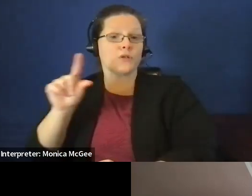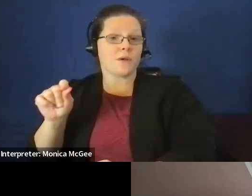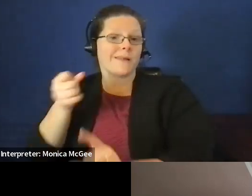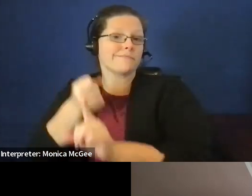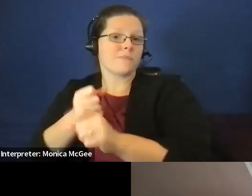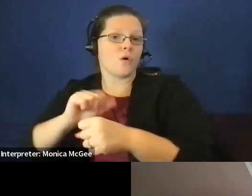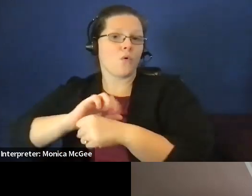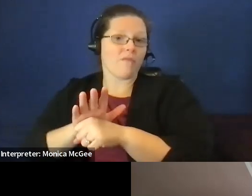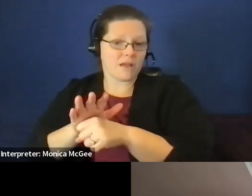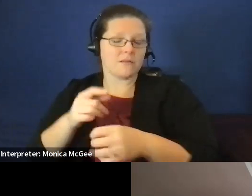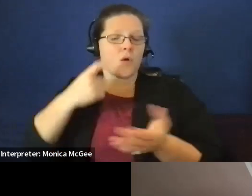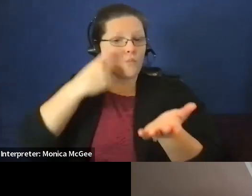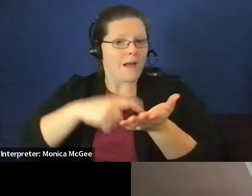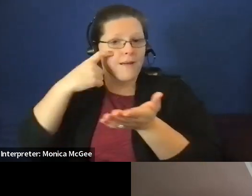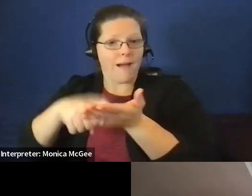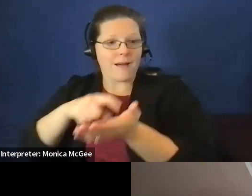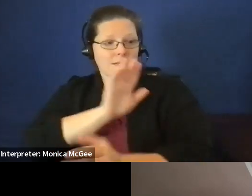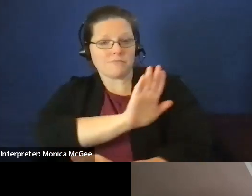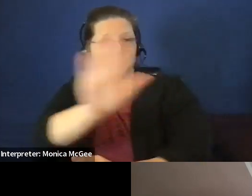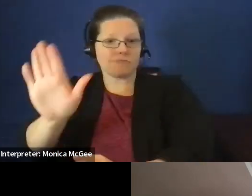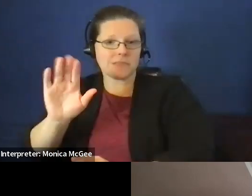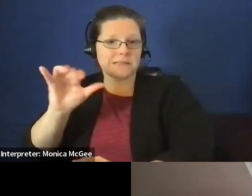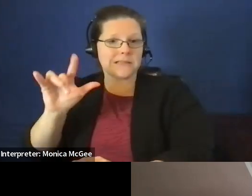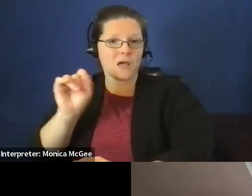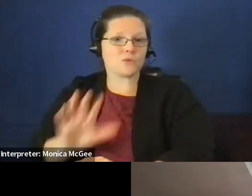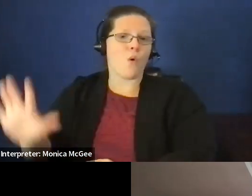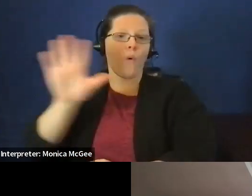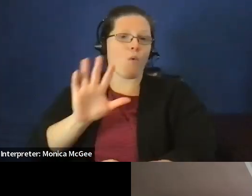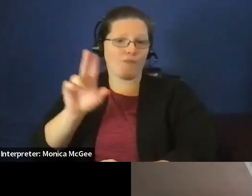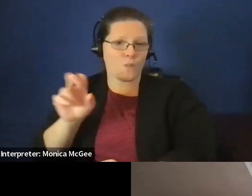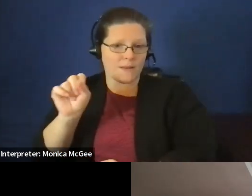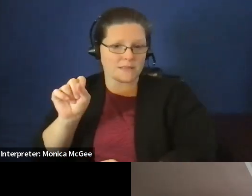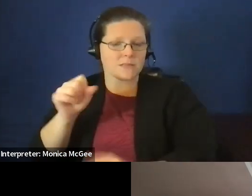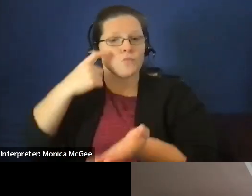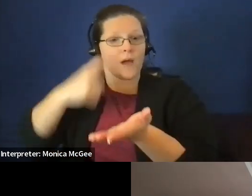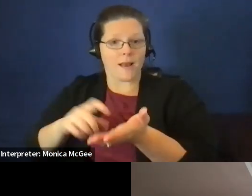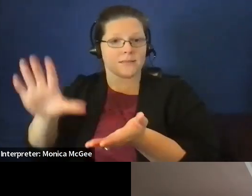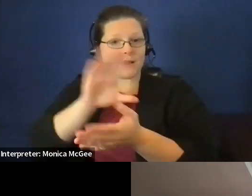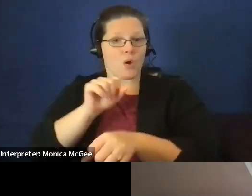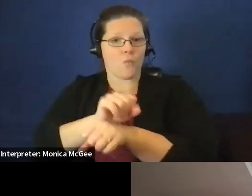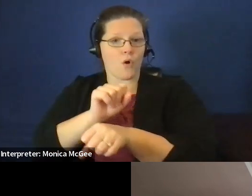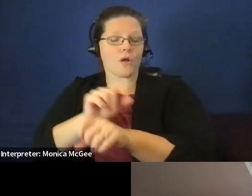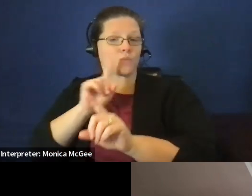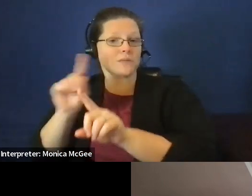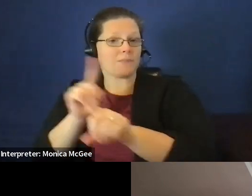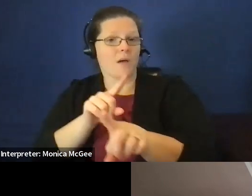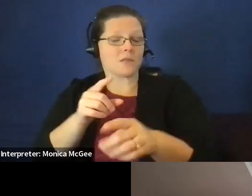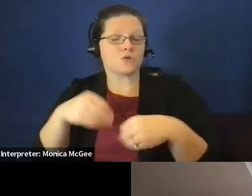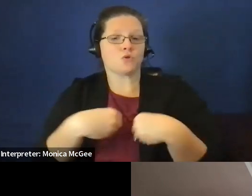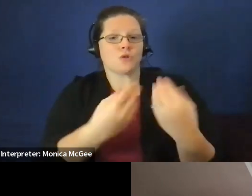qualify, adult daycare centers is to directly provide essential services, as we've been discussing. In 2020 during